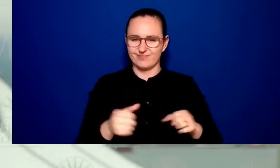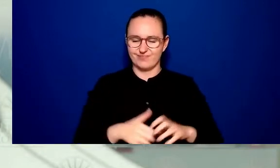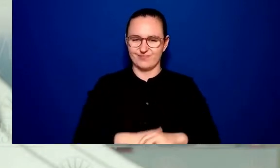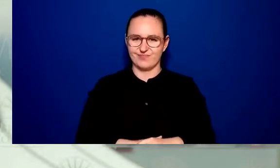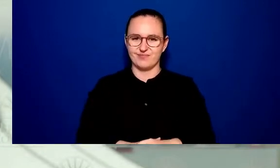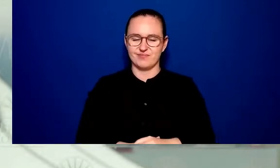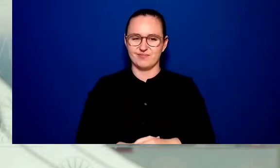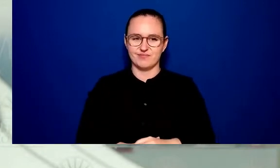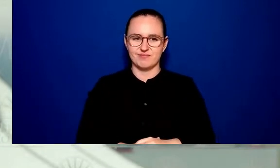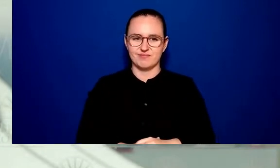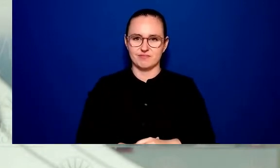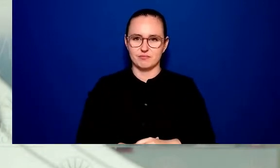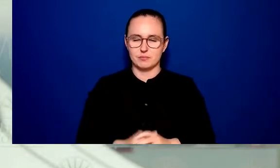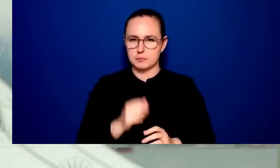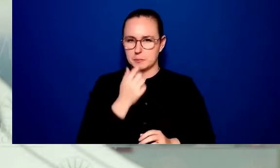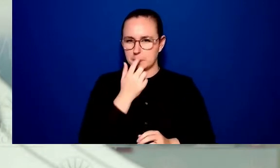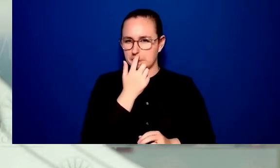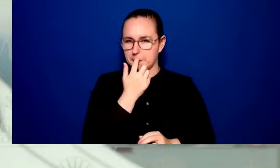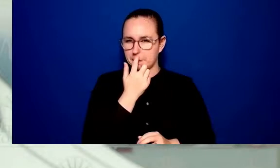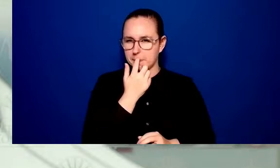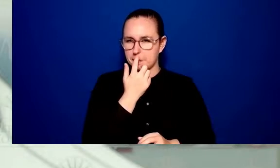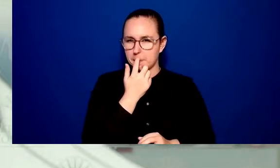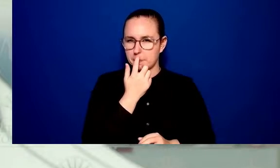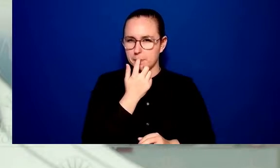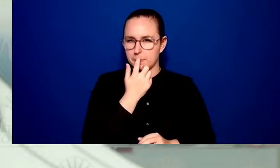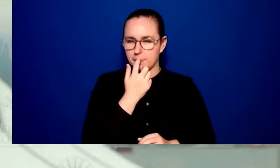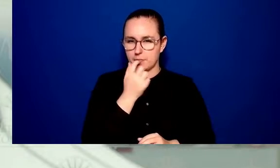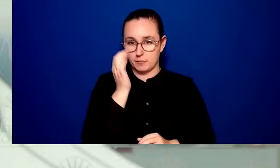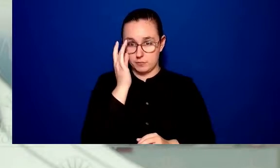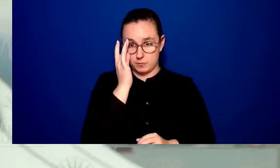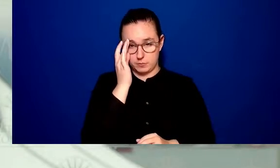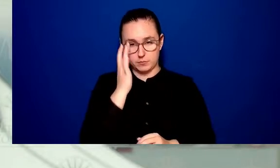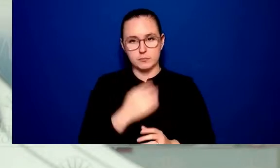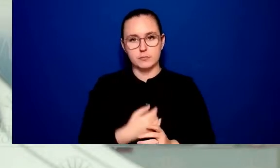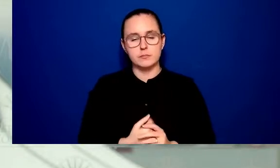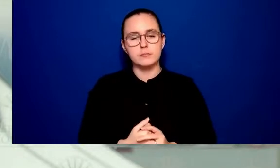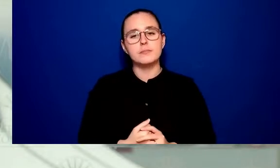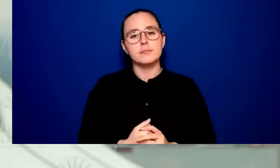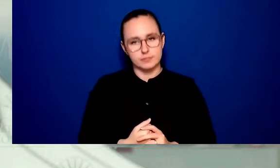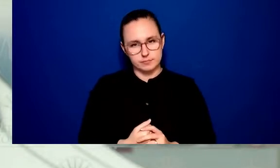significant number of the care home staff who are not